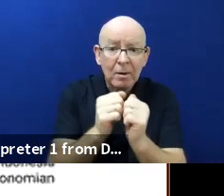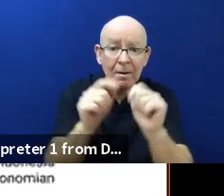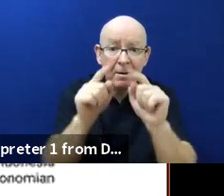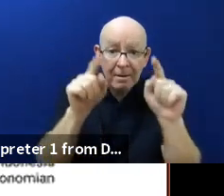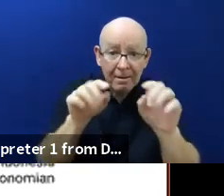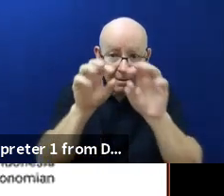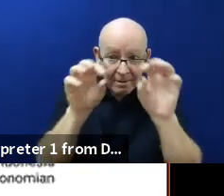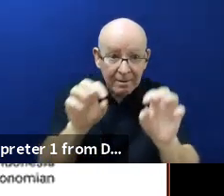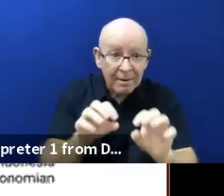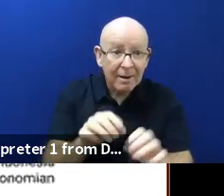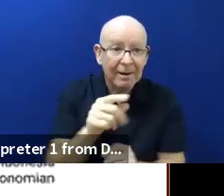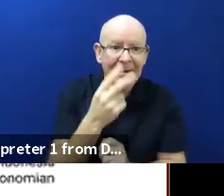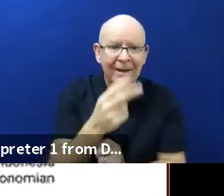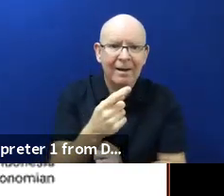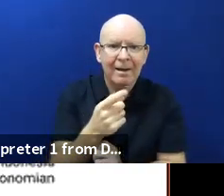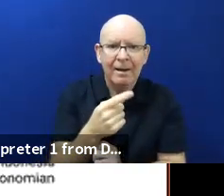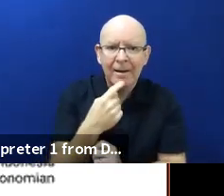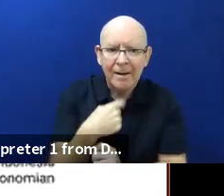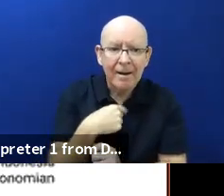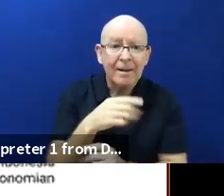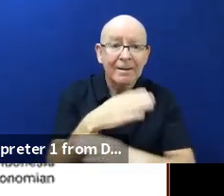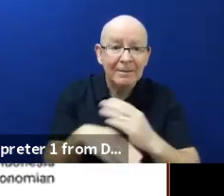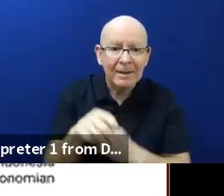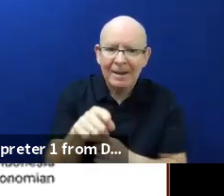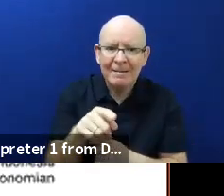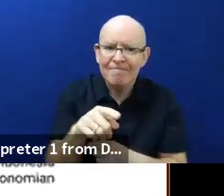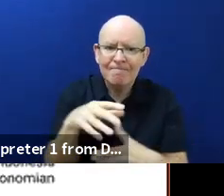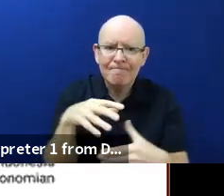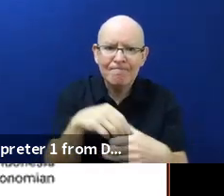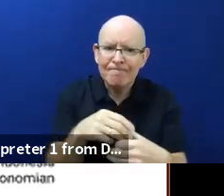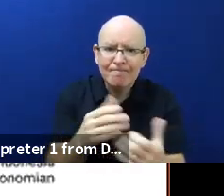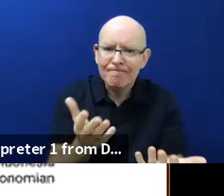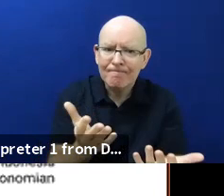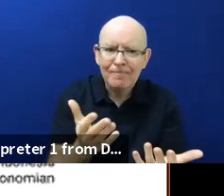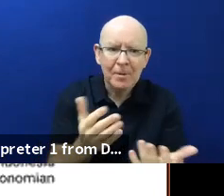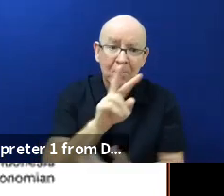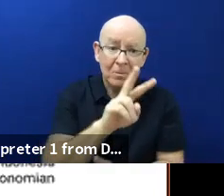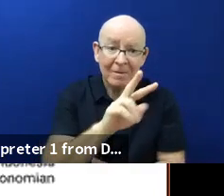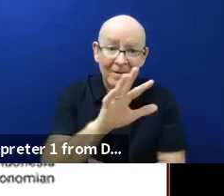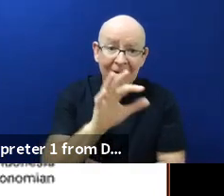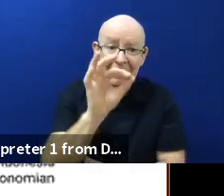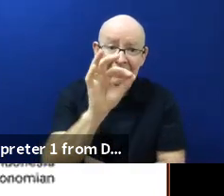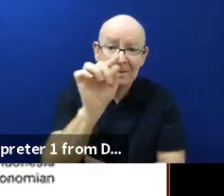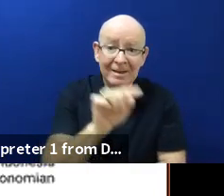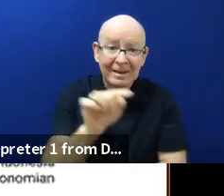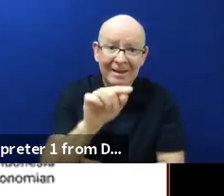are homemakers or others, this nebulous category called others and this increasing with